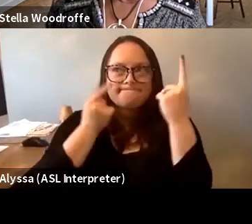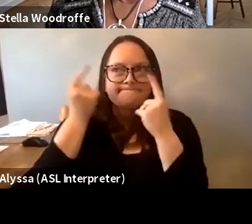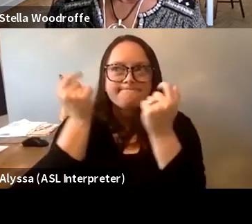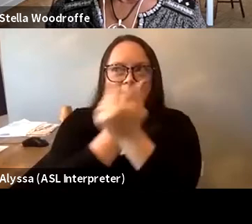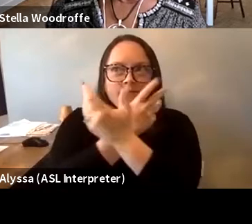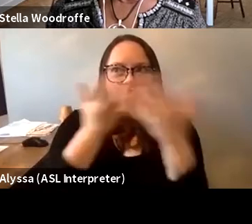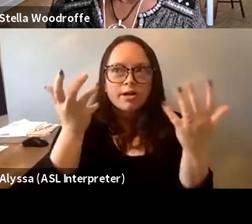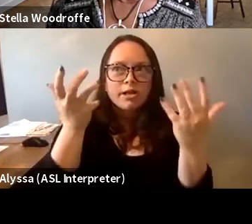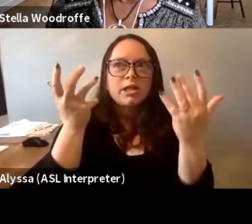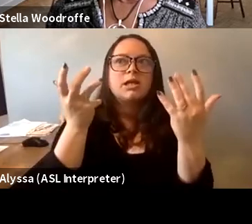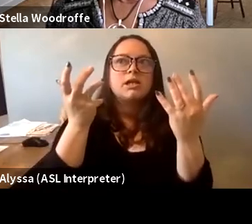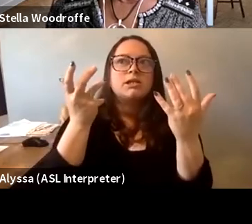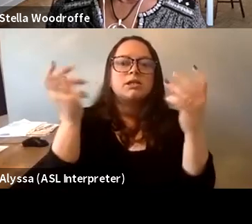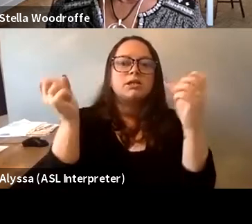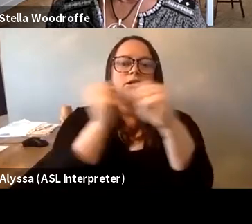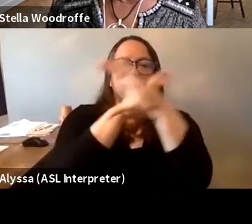informed And protected